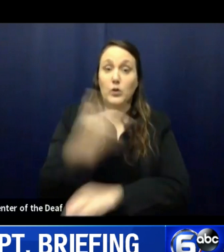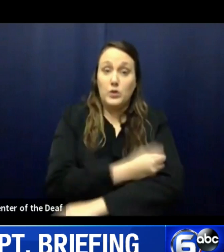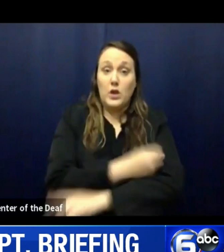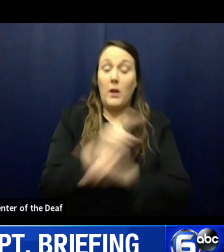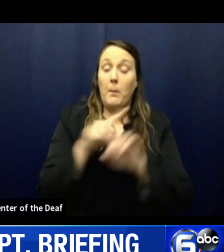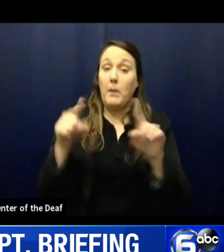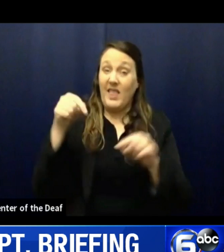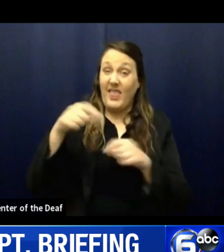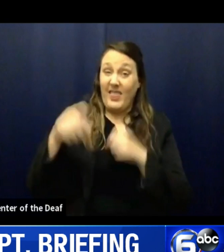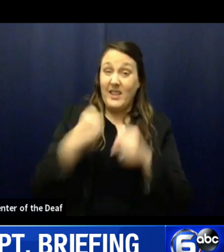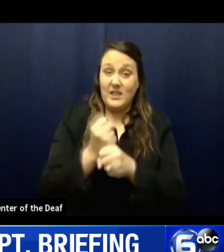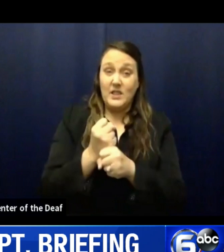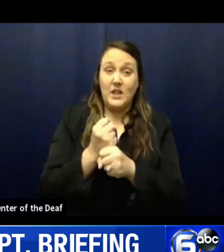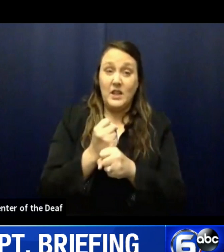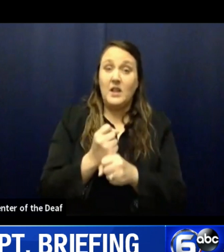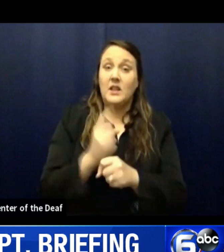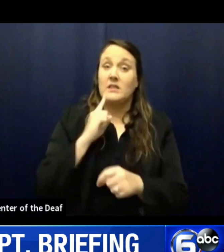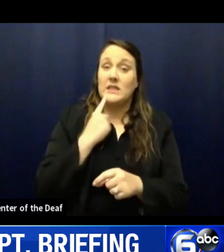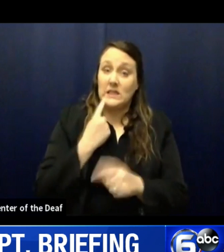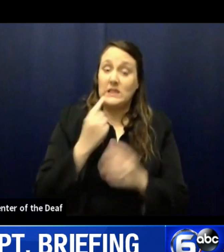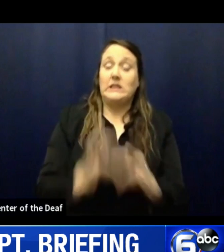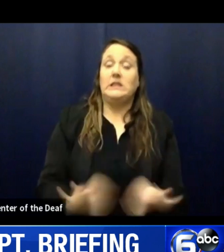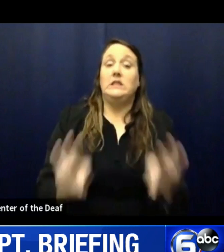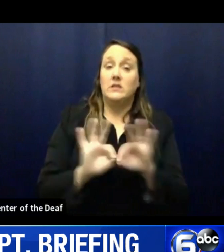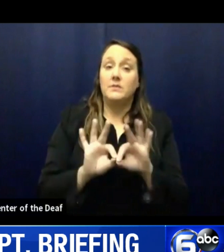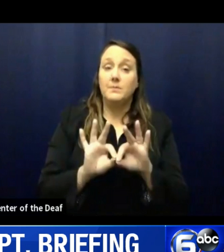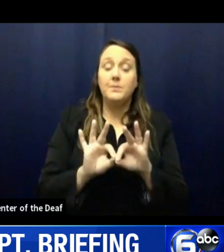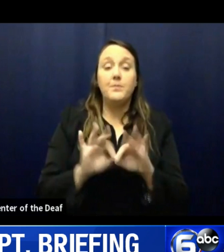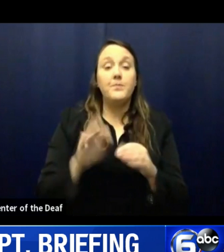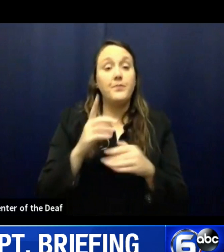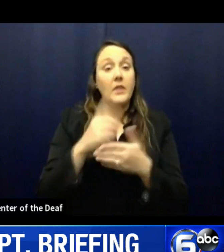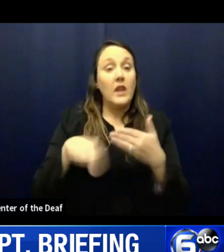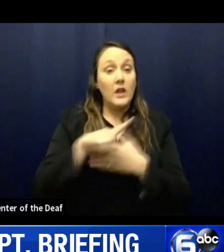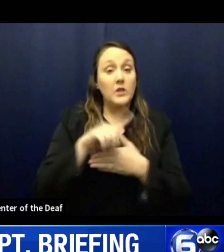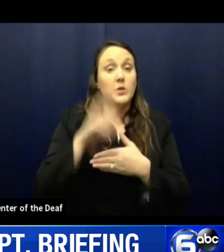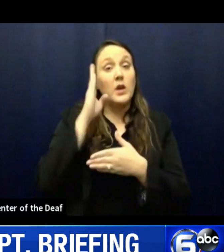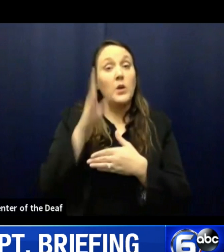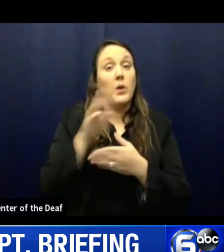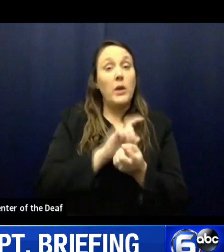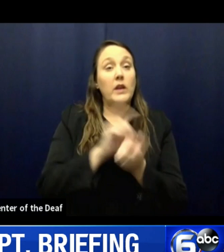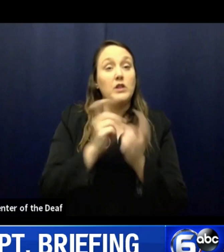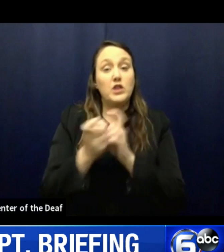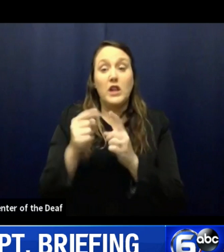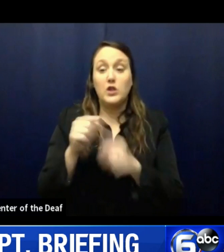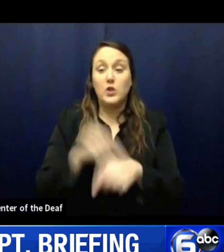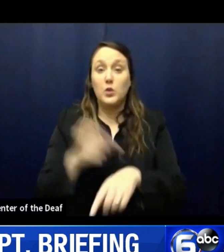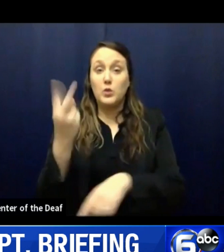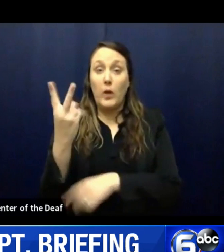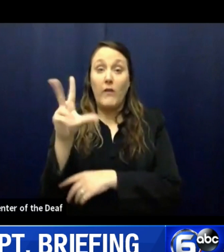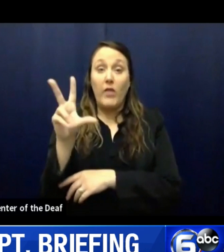AS A QUICK NOTE, IT ENCOURAGES YOU TO START PLANNING TO GET YOUR FLU SHOTS WHILE WE DID NOT HAVE FLU SHOTS HERE AT THE HEALTH DEPARTMENT YET, WE ARE AWARE OF SOME PHARMACIES IN OUR AREA THAT DO HAVE THE VACCINE.